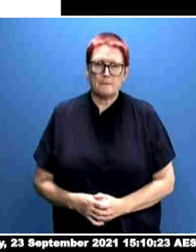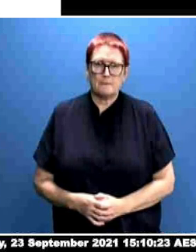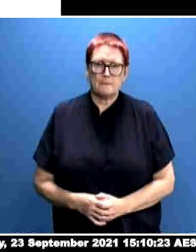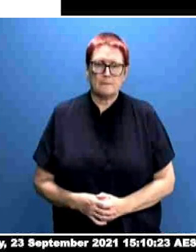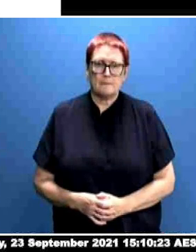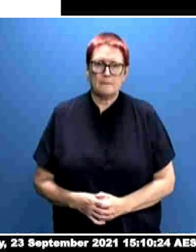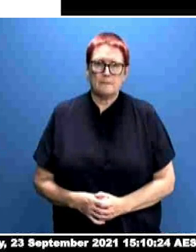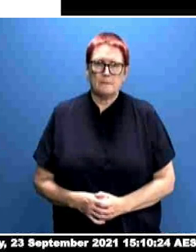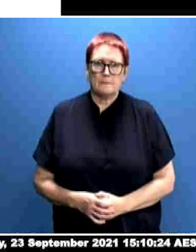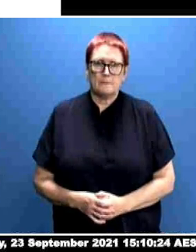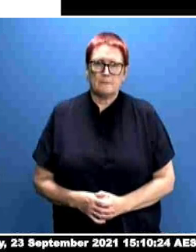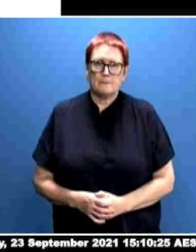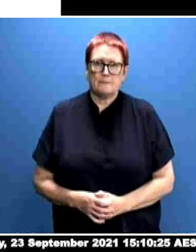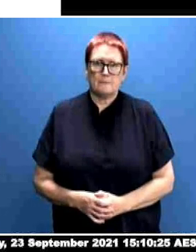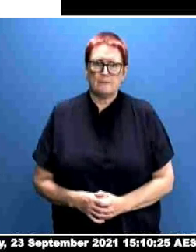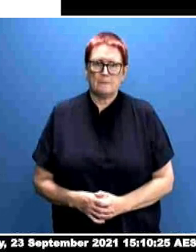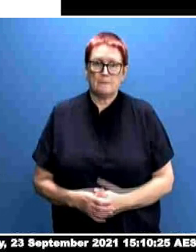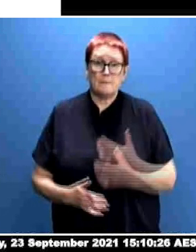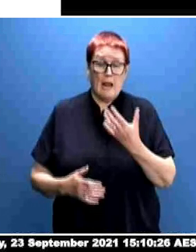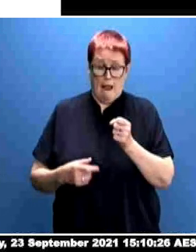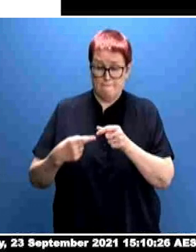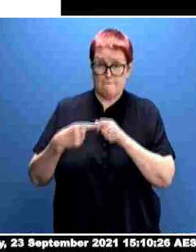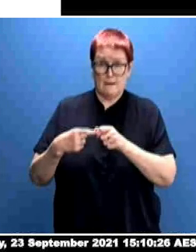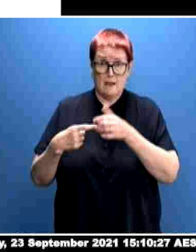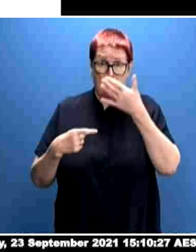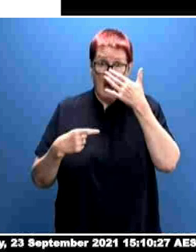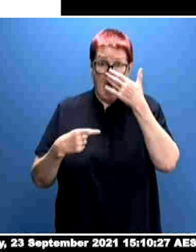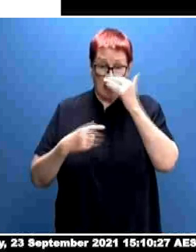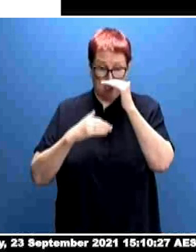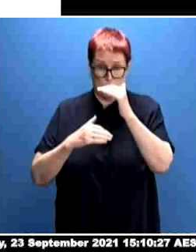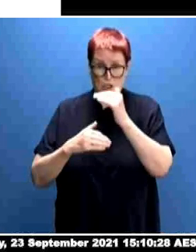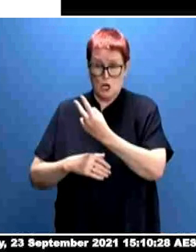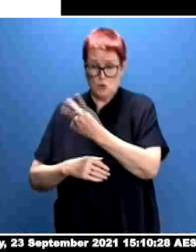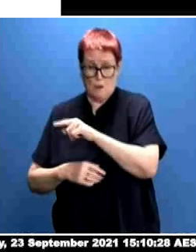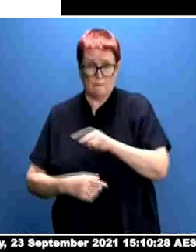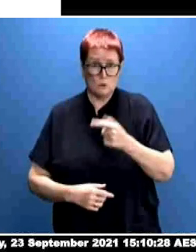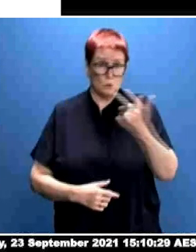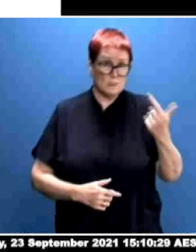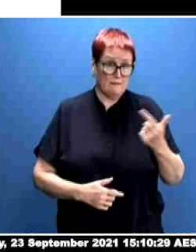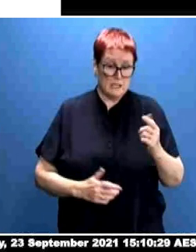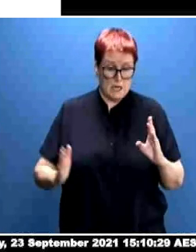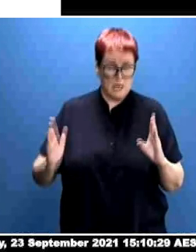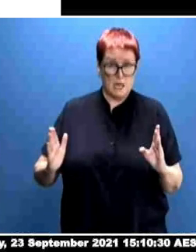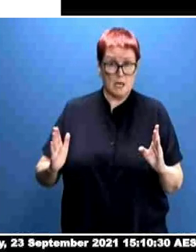It's limited to, and there's an age range, 12 to 17 under the protection order